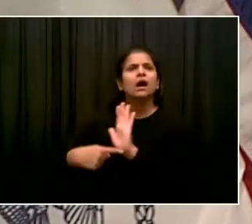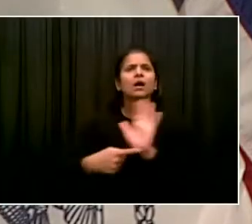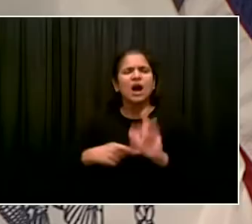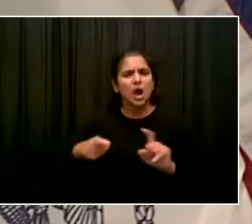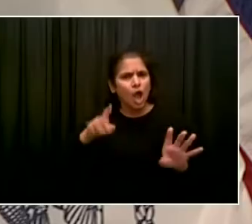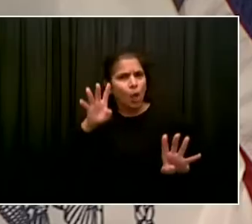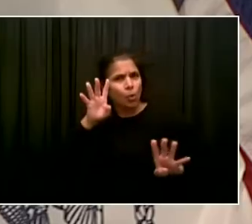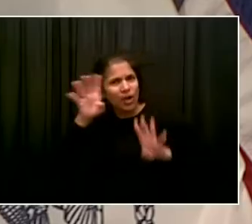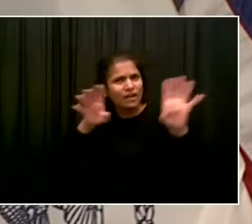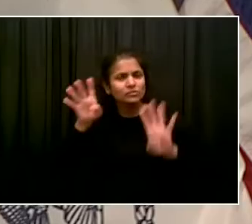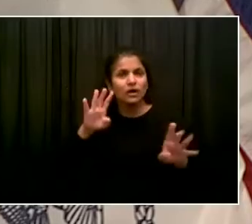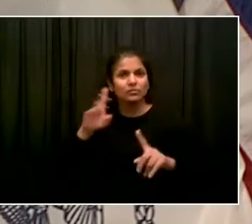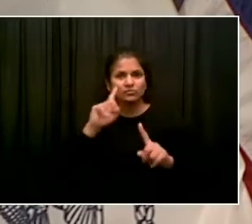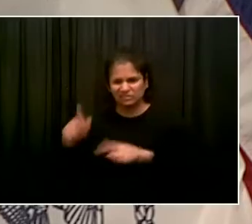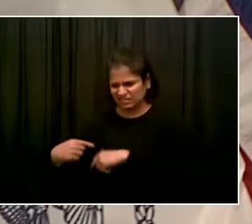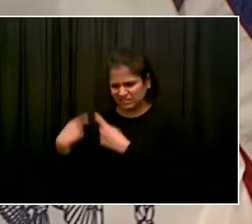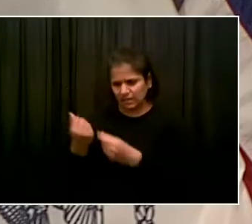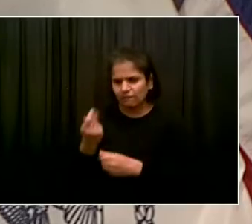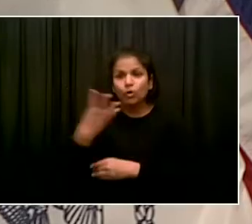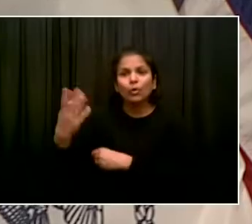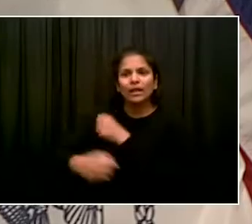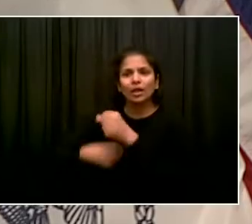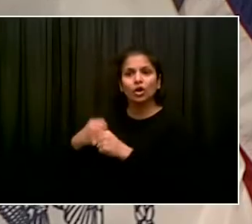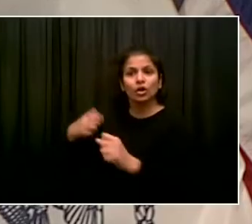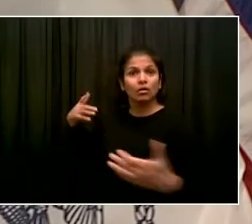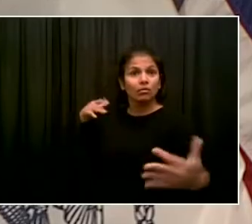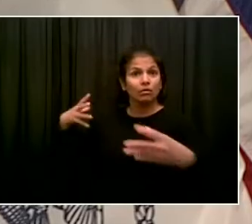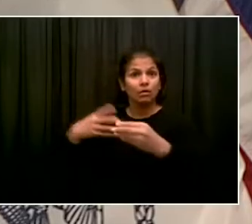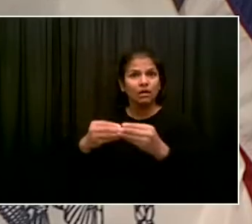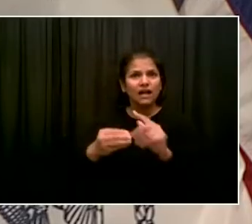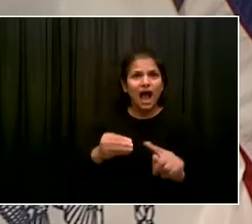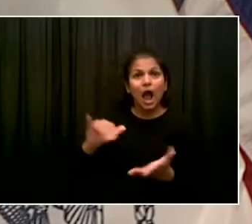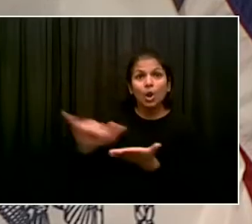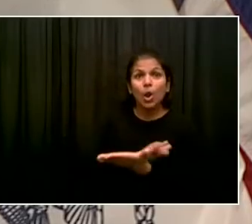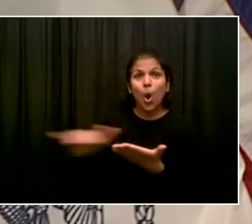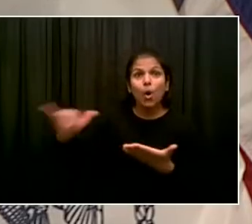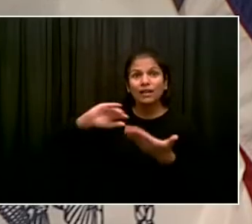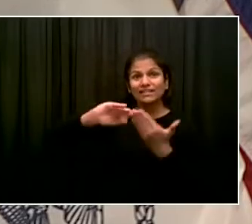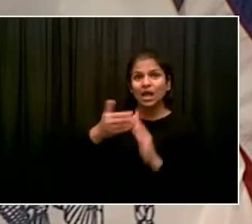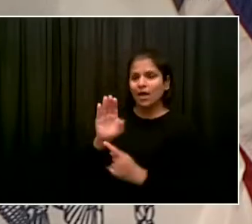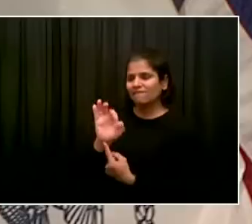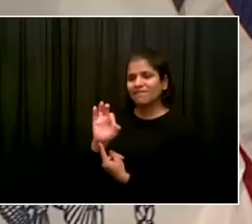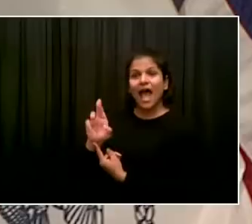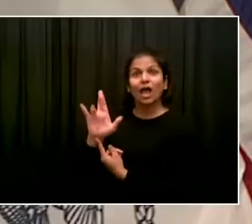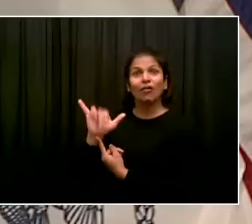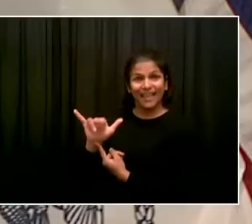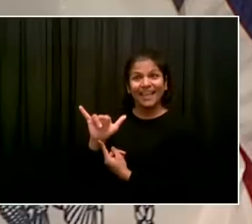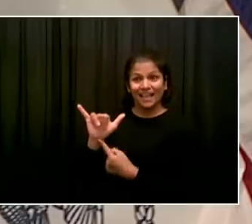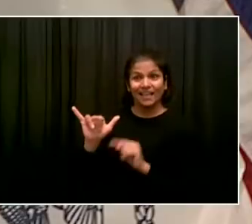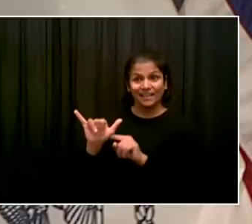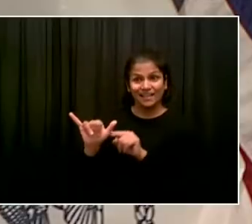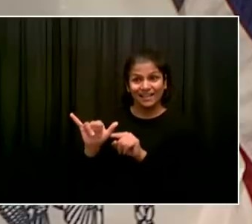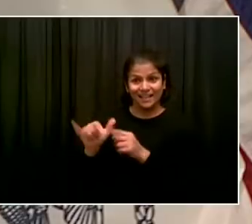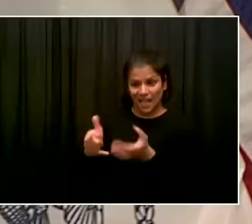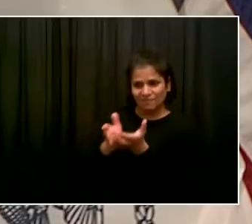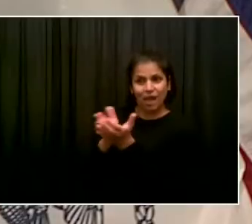FUTURE. WE HAVE ANOTHER MODEL IN FRONT